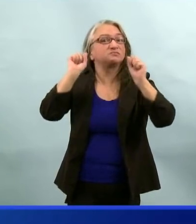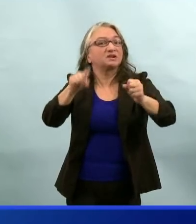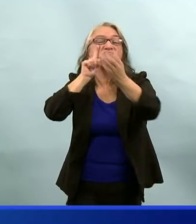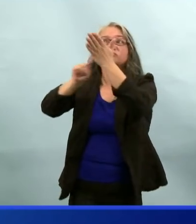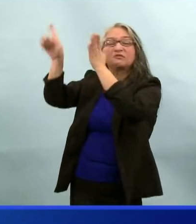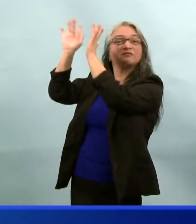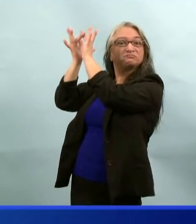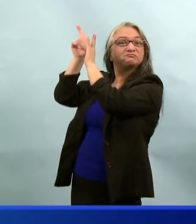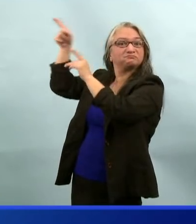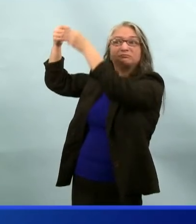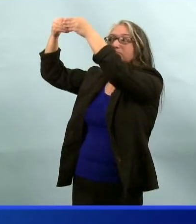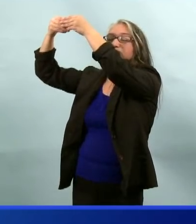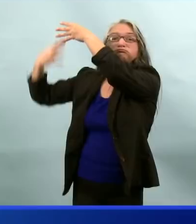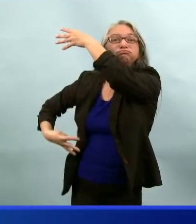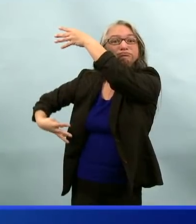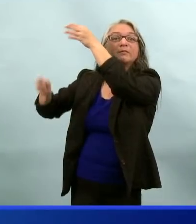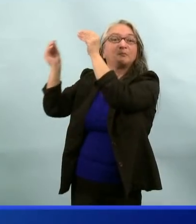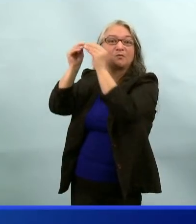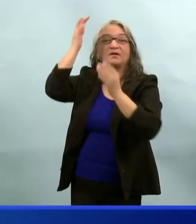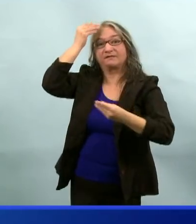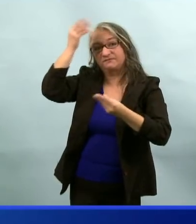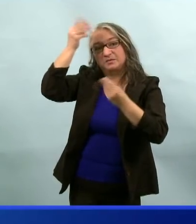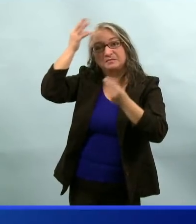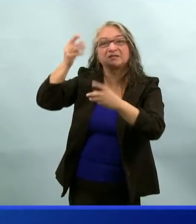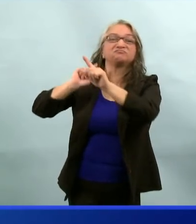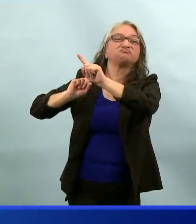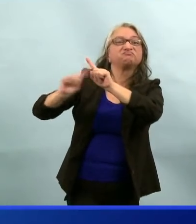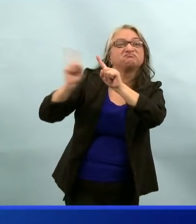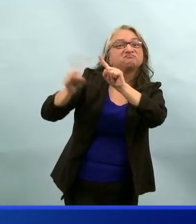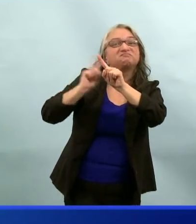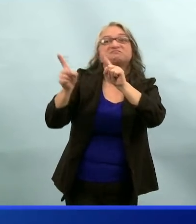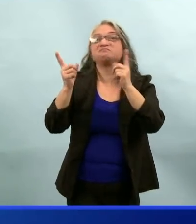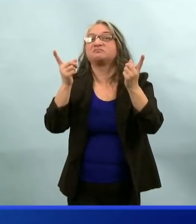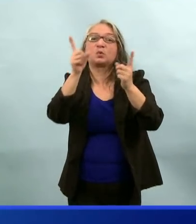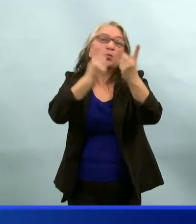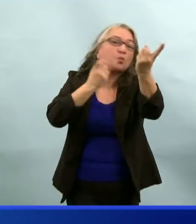we have fact sheets answers to your most important questions and the online booking